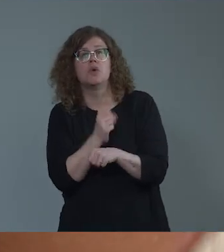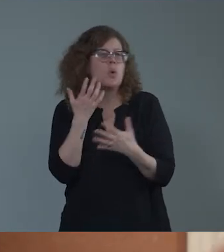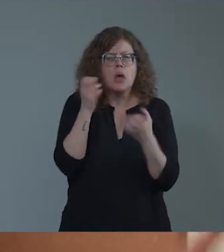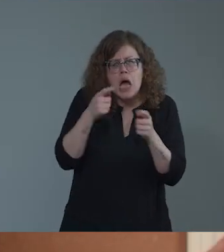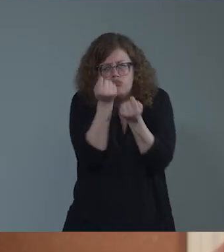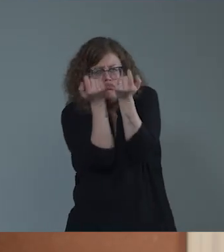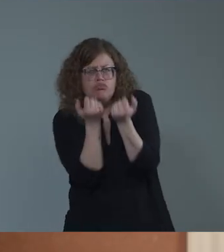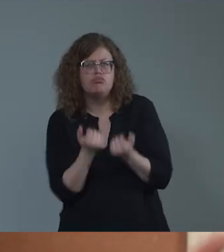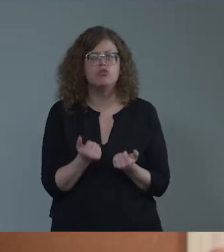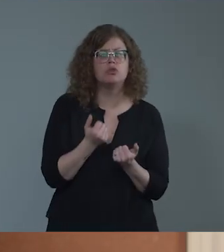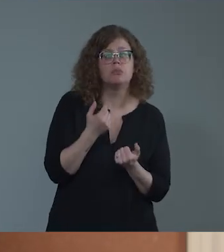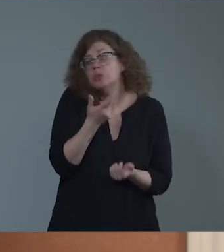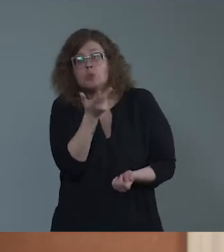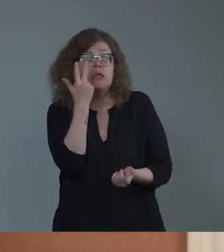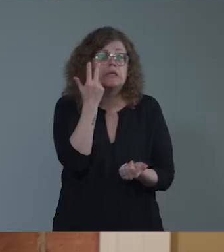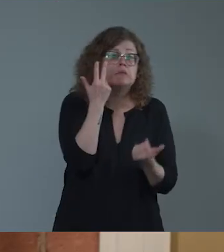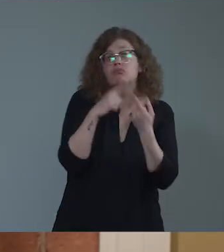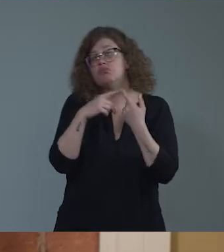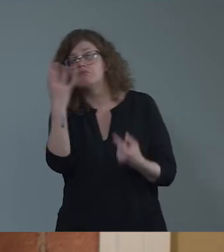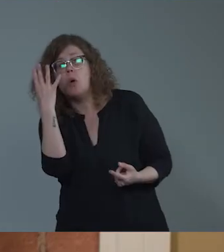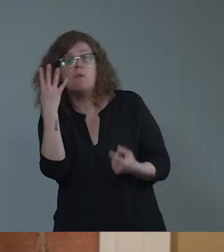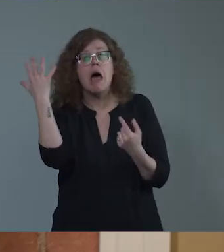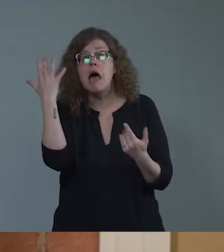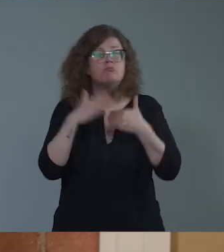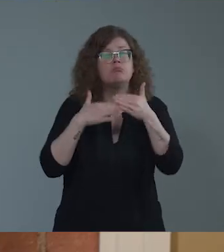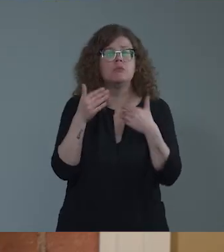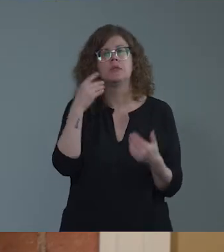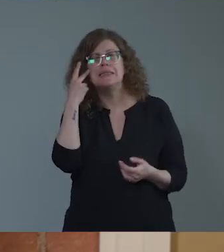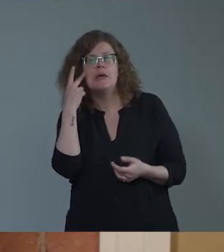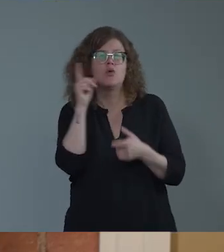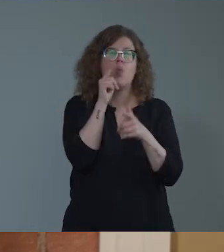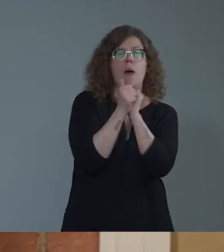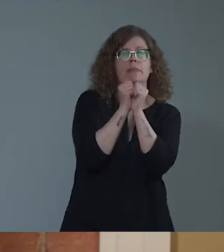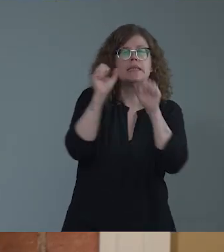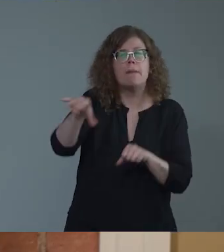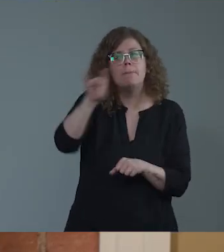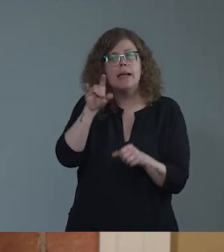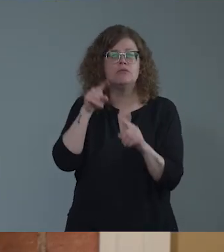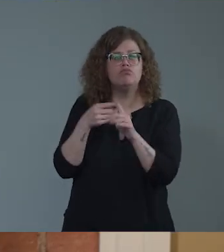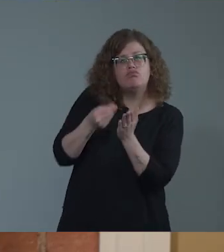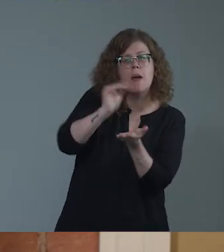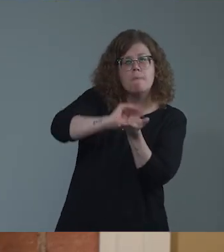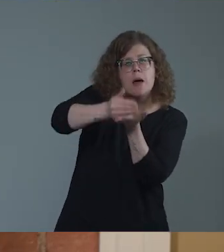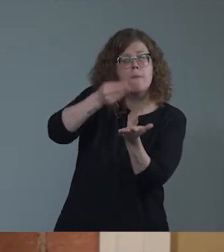not just trust their previous work, what they'll do is they'll shortlist down to three or up to five competitors, sometimes